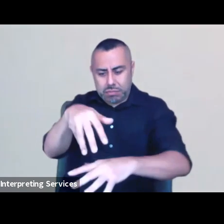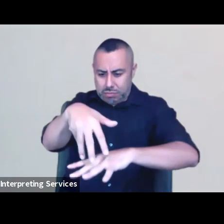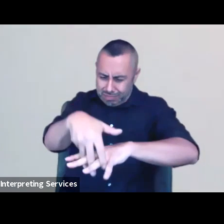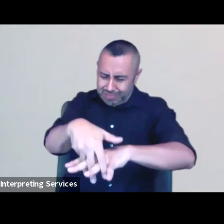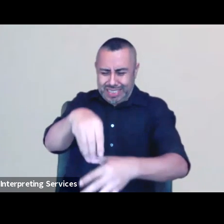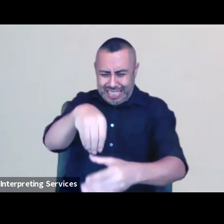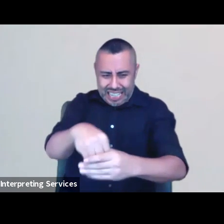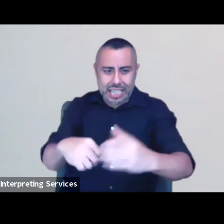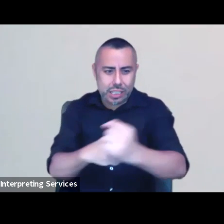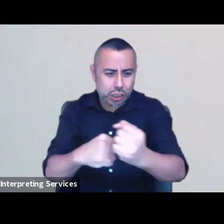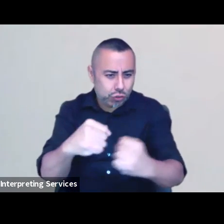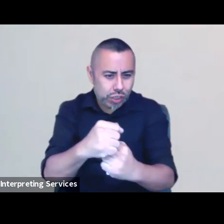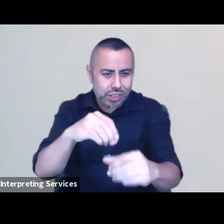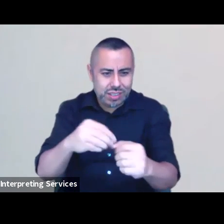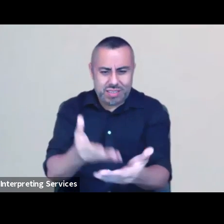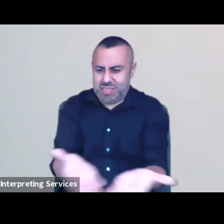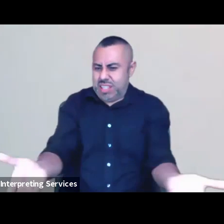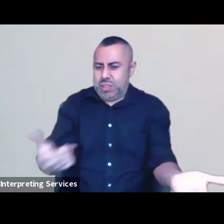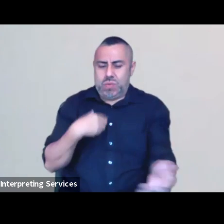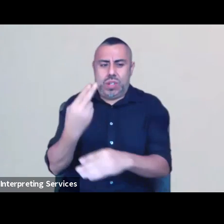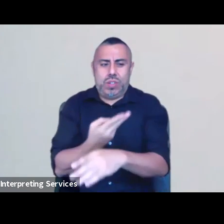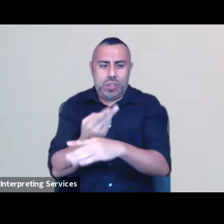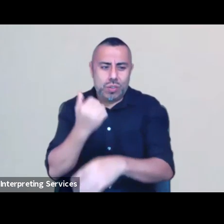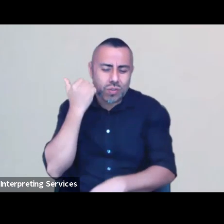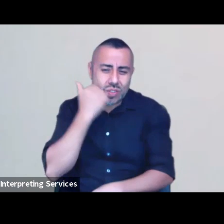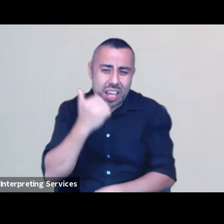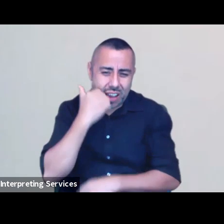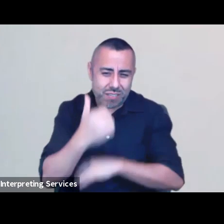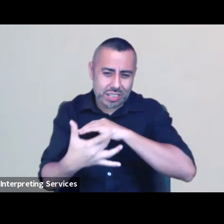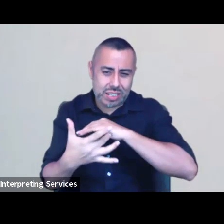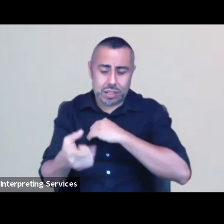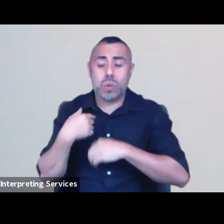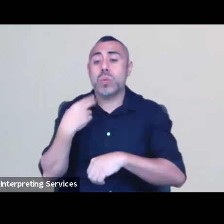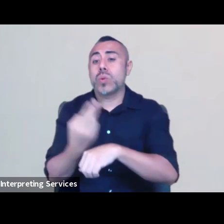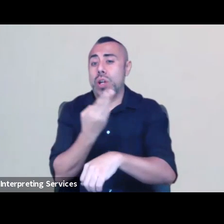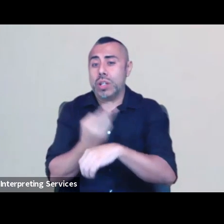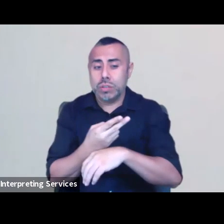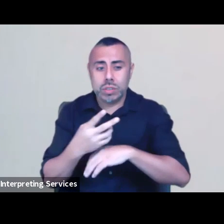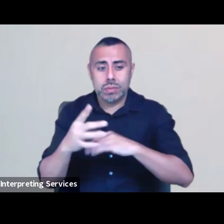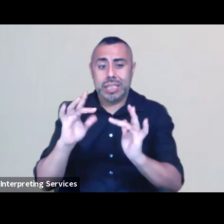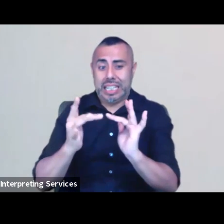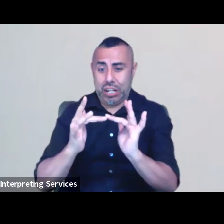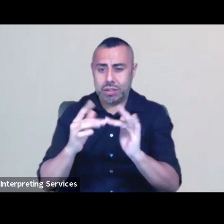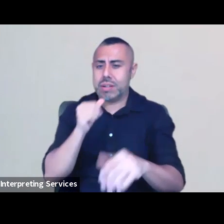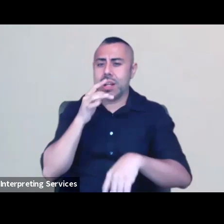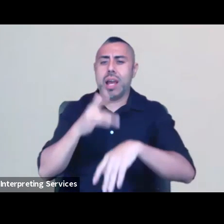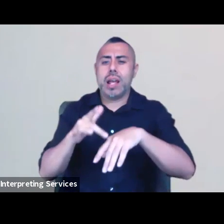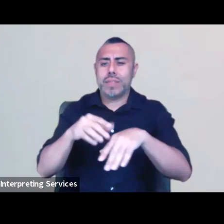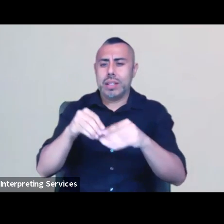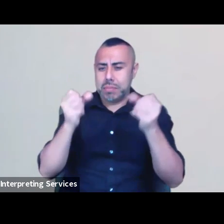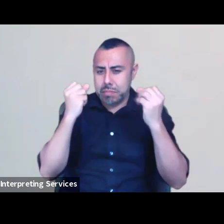We are using equipment and high-speed internet not available in many indigenous communities. Even the technologies that are central